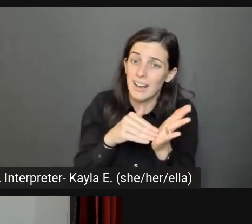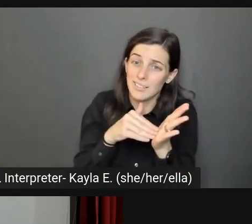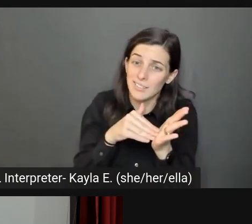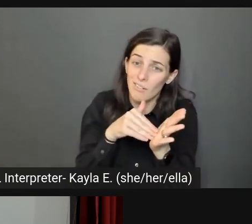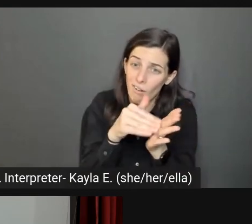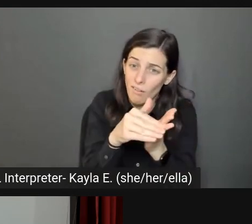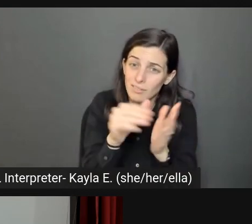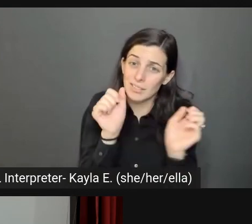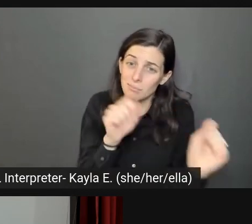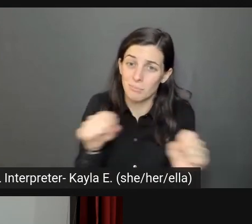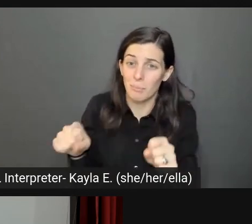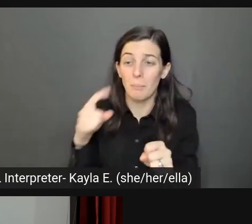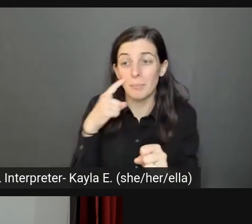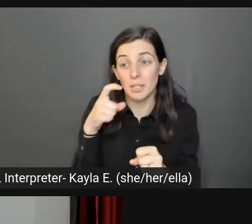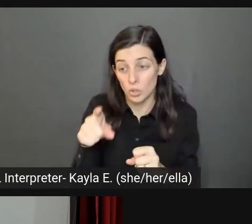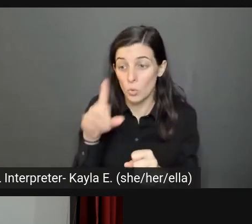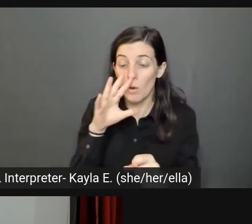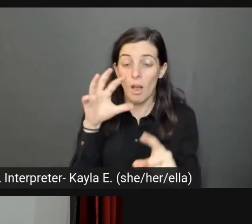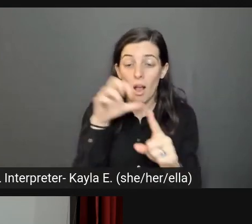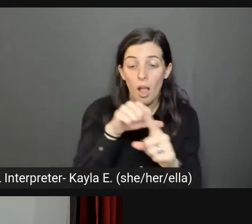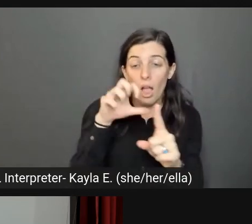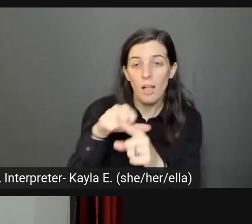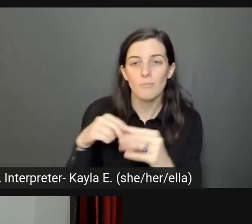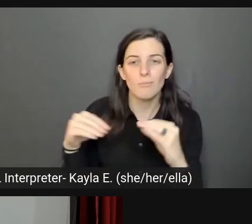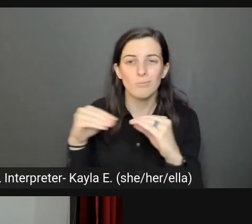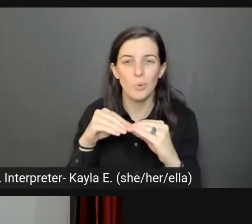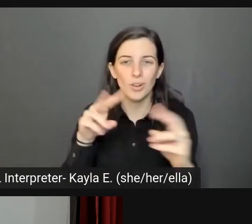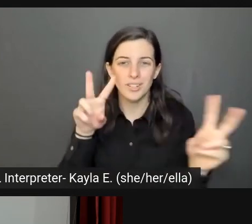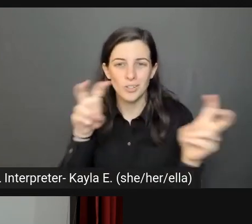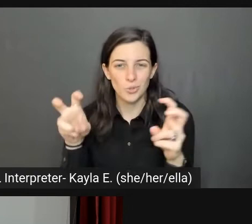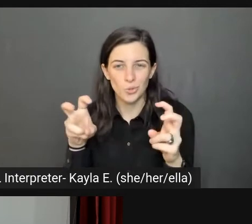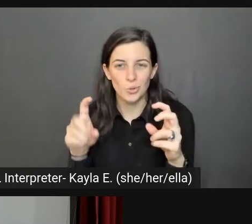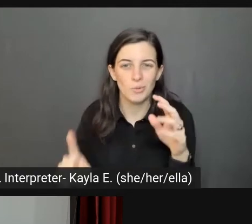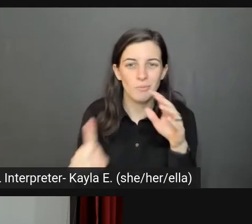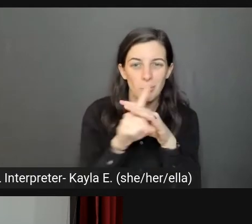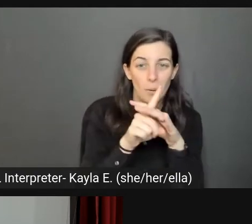because then you're going to catch issues faster, fix them.